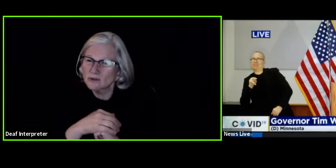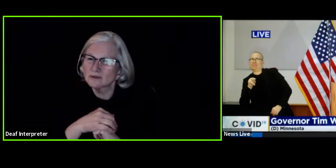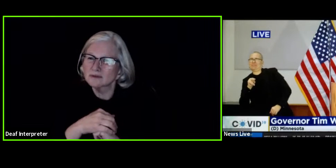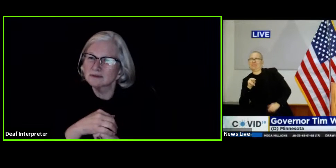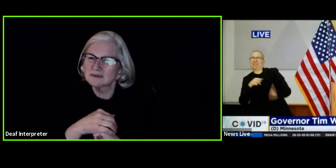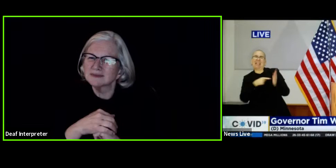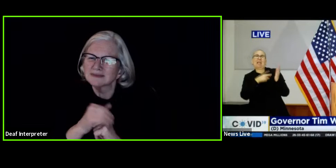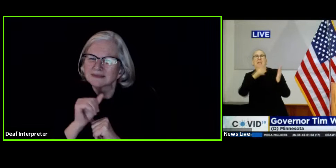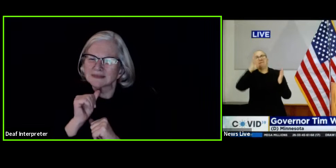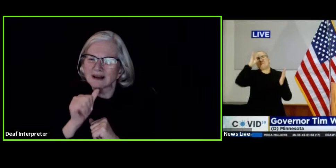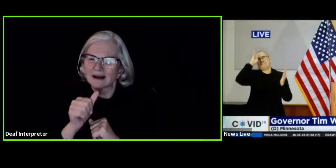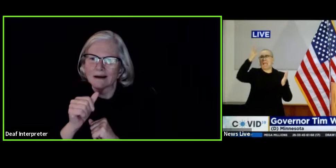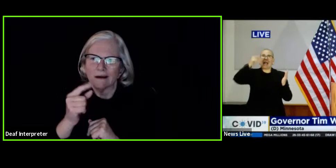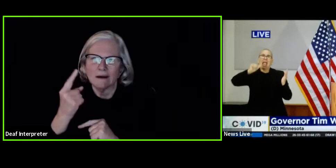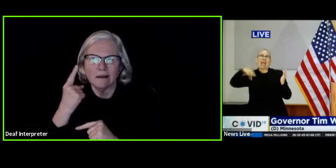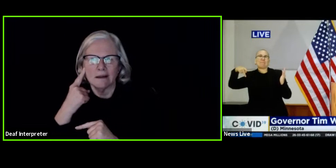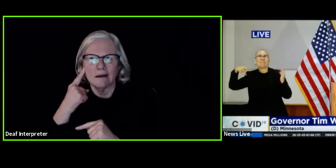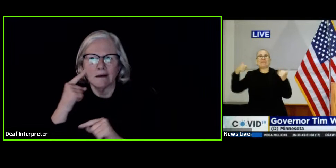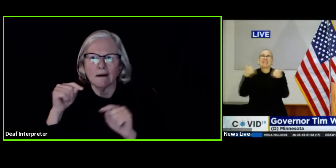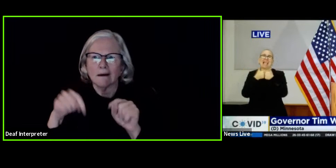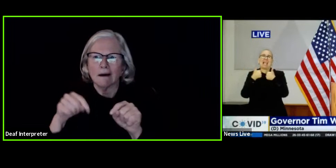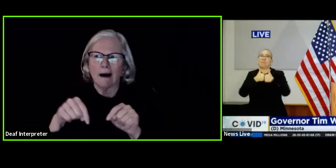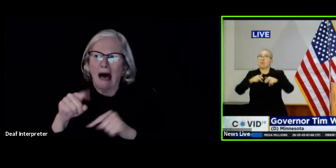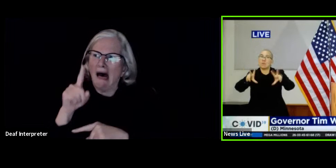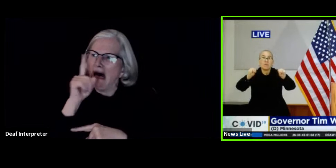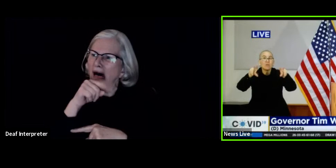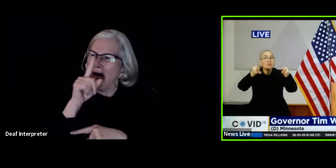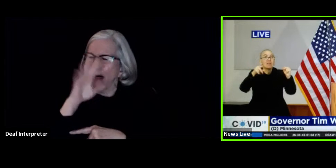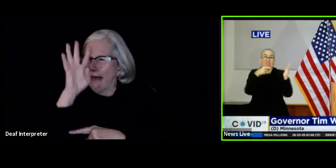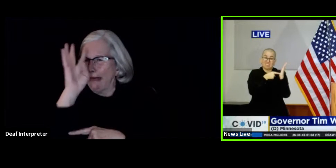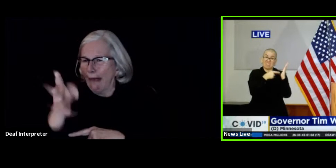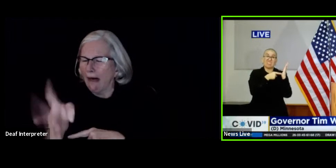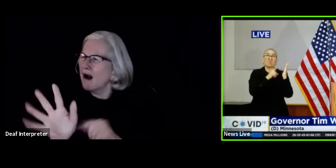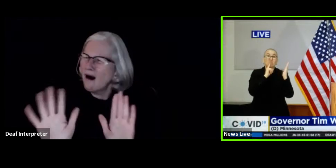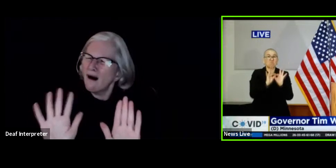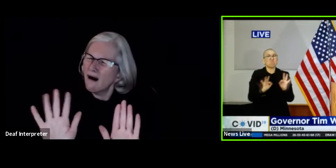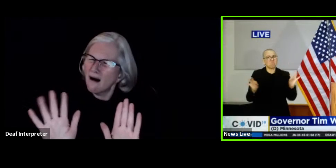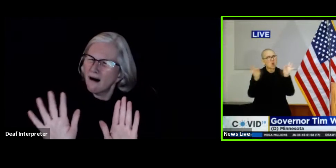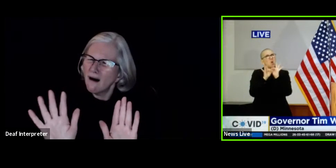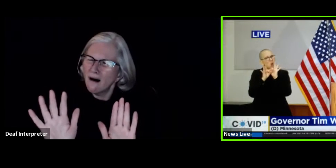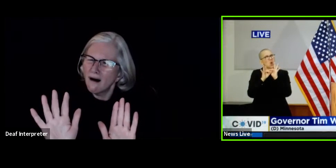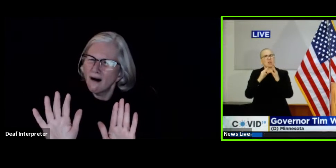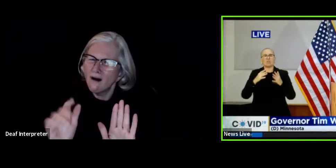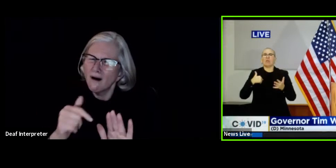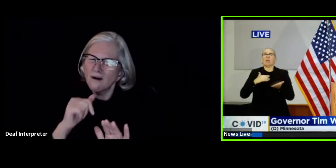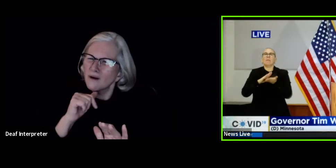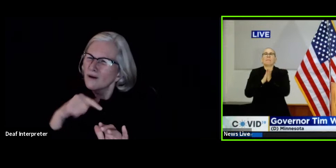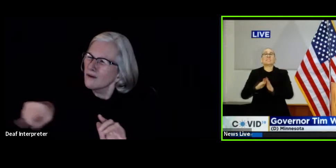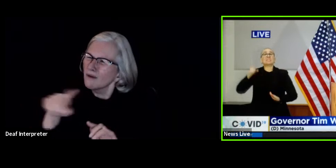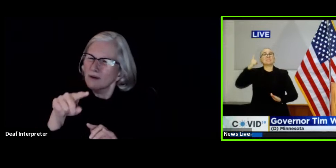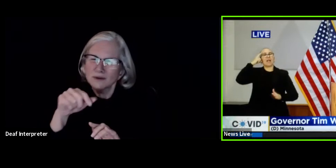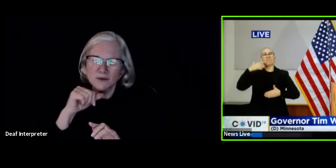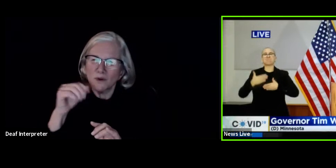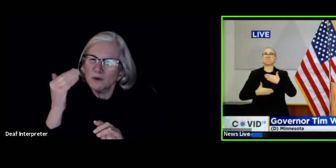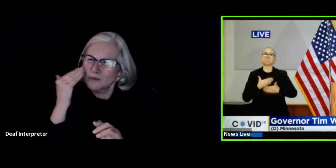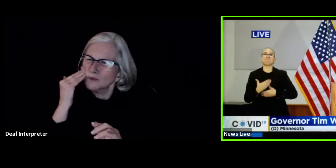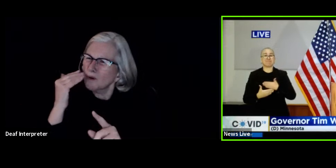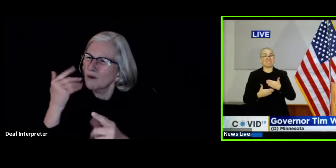THEY SIMPLY DON'T KNOW THEY'VE BEEN EXPOSED. AND I THINK NOW WITH HOSPITAL BED SPACE AT